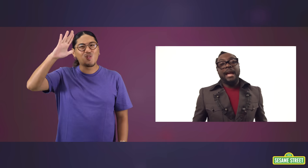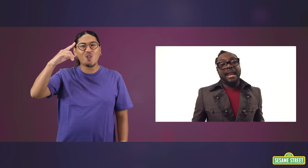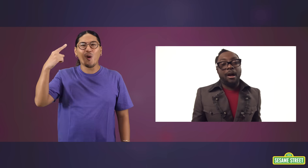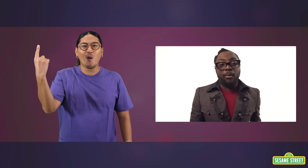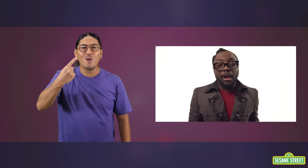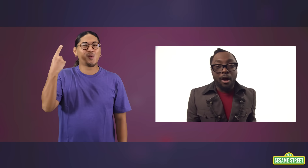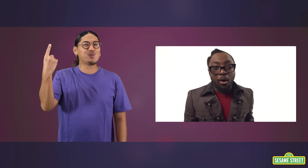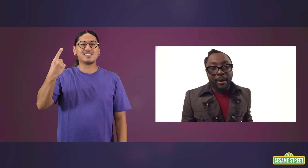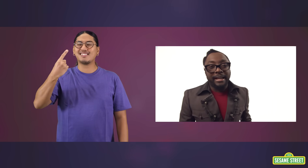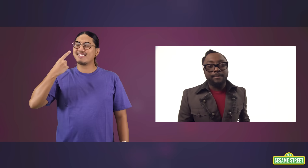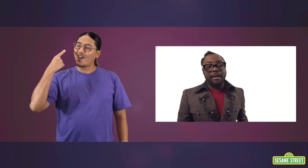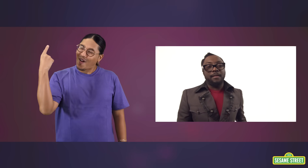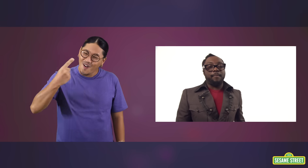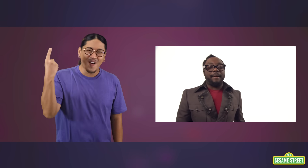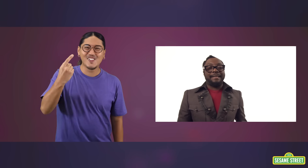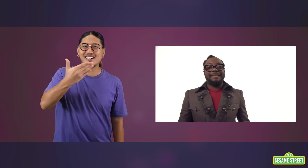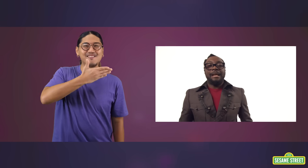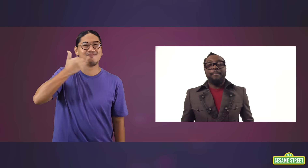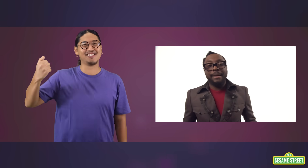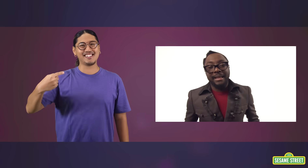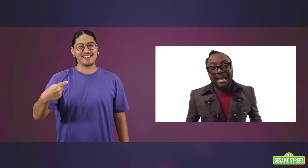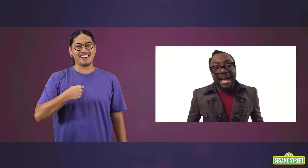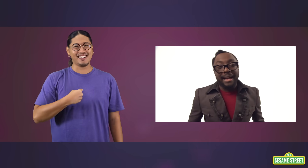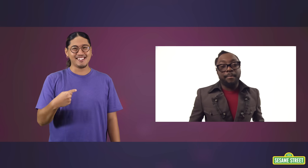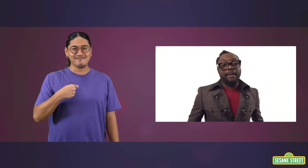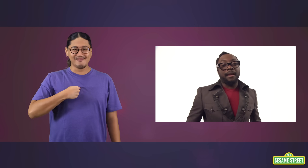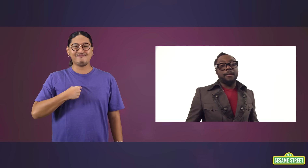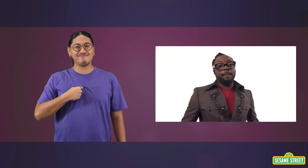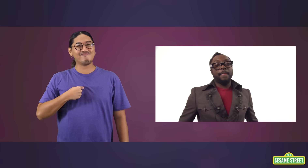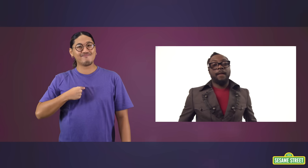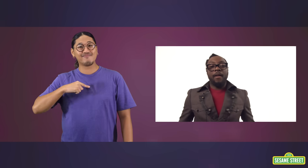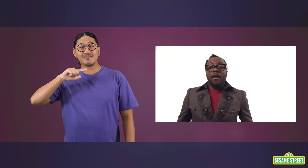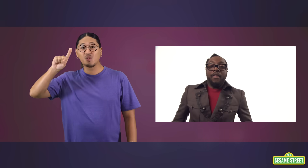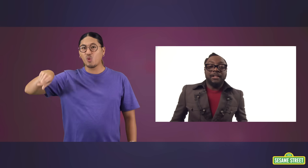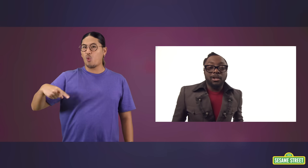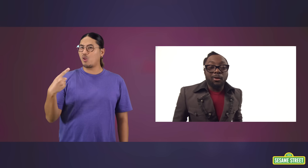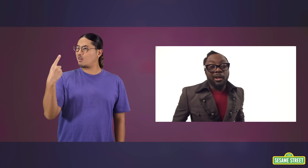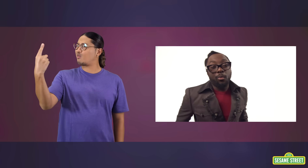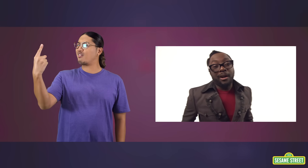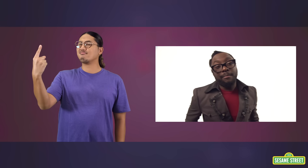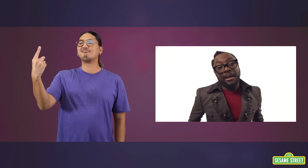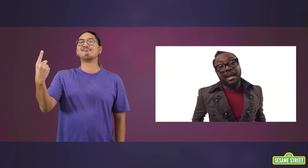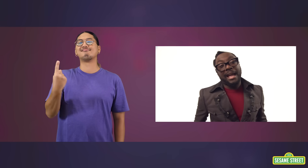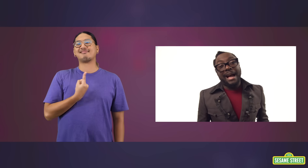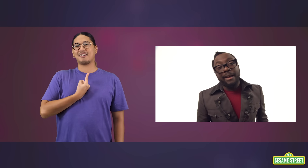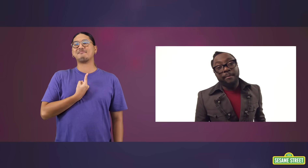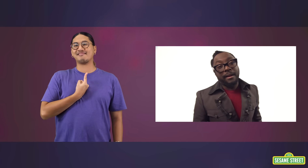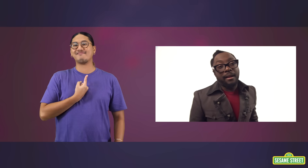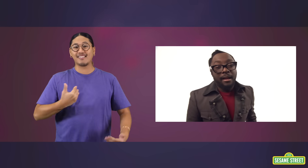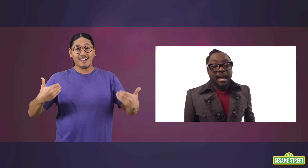And I will always be the best me that I can be There's only one me, I am it